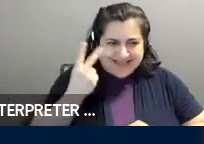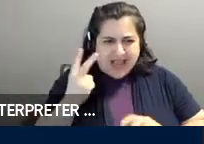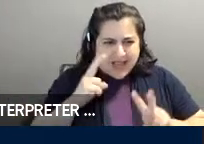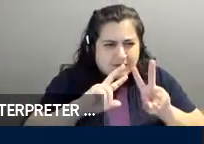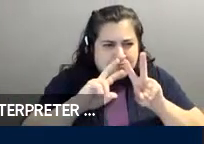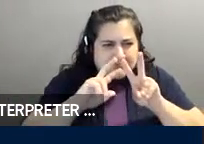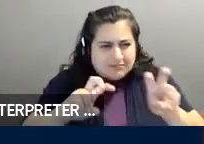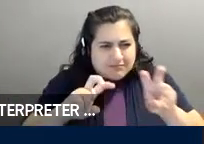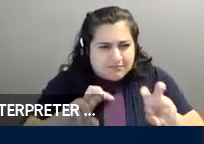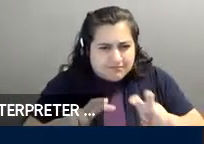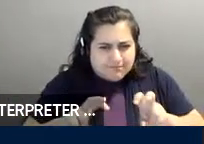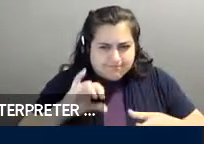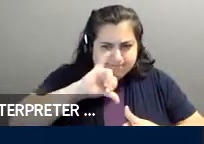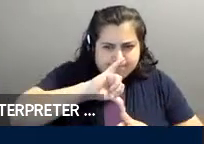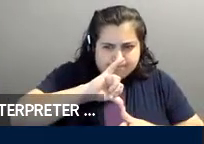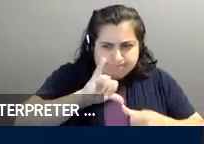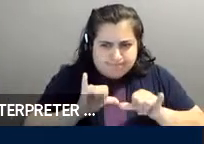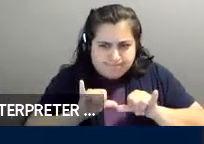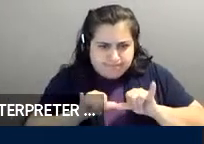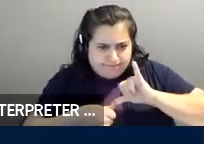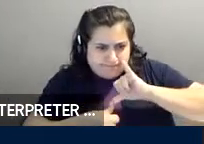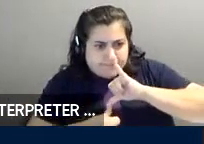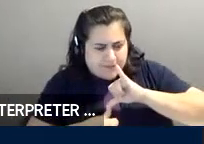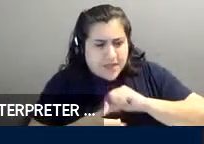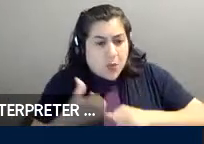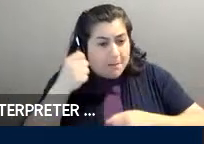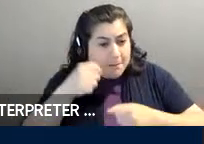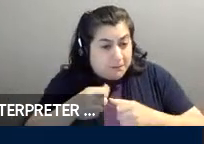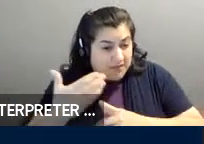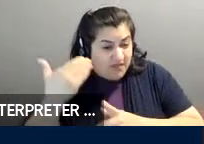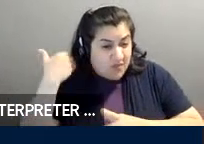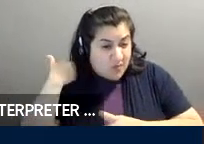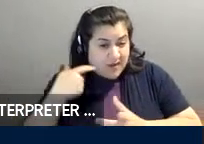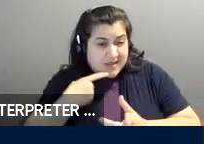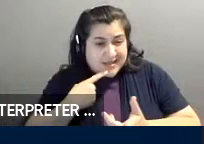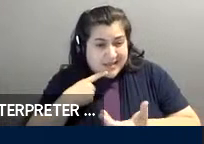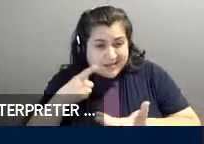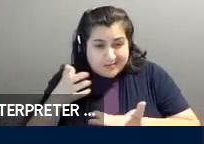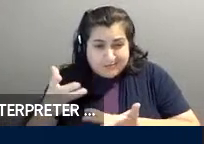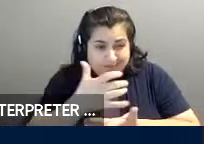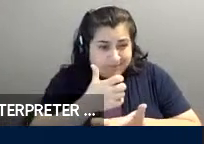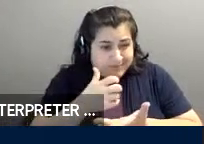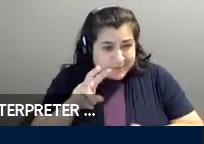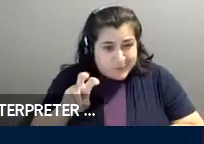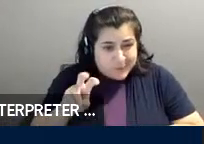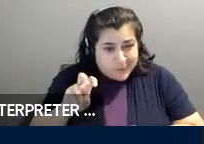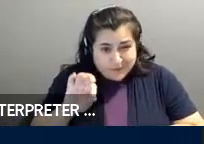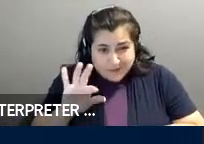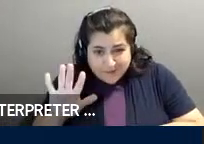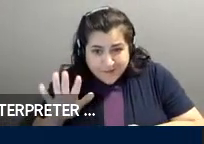of wheeled mobility database that I spoke about earlier, and specifically as we note